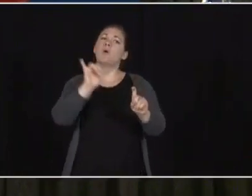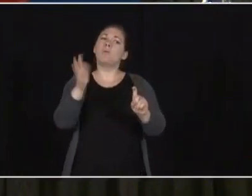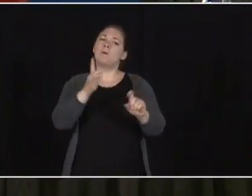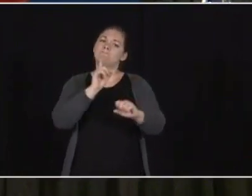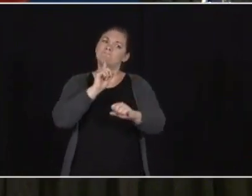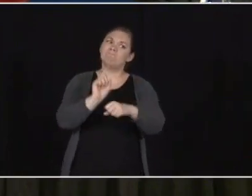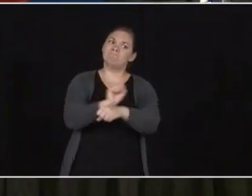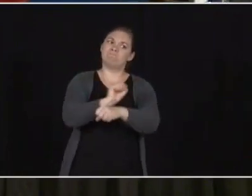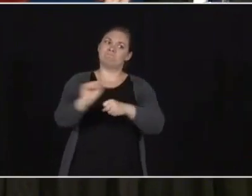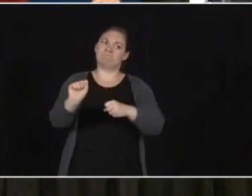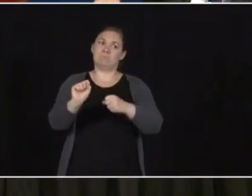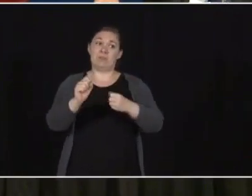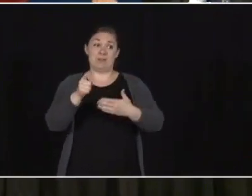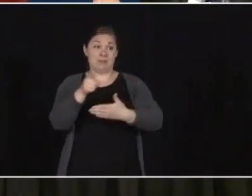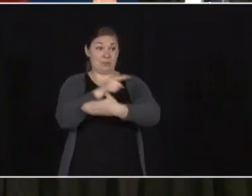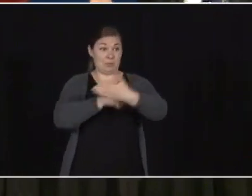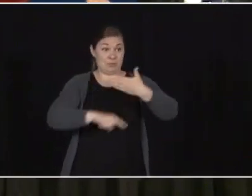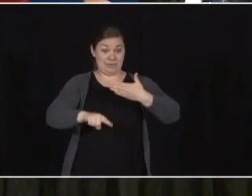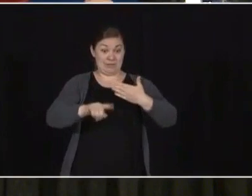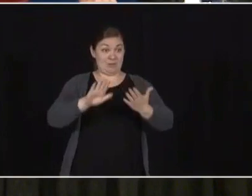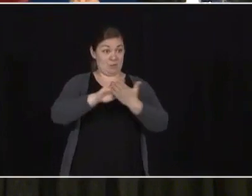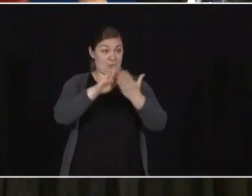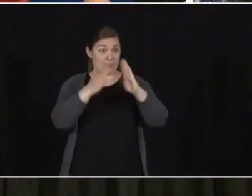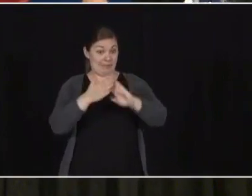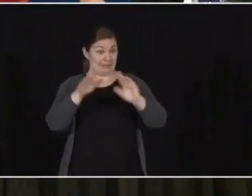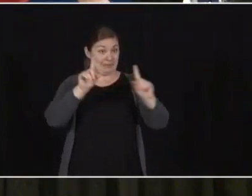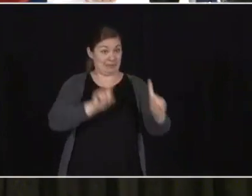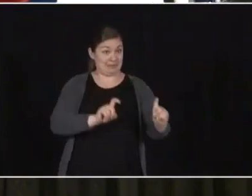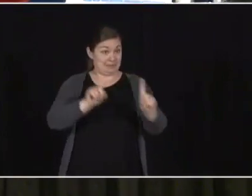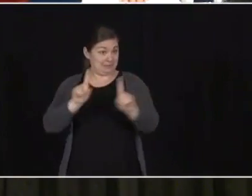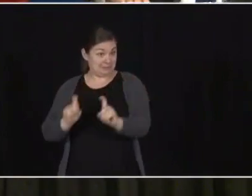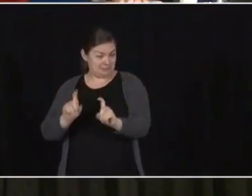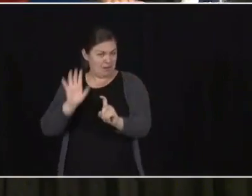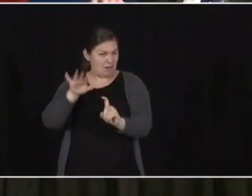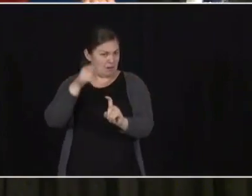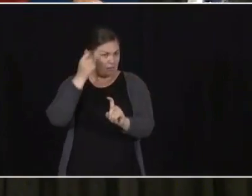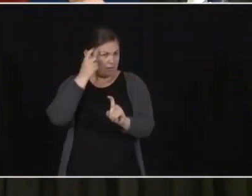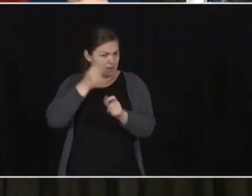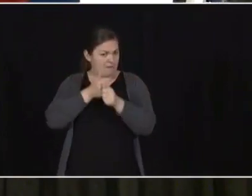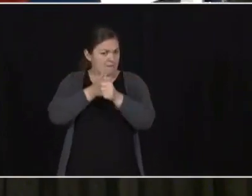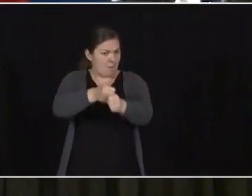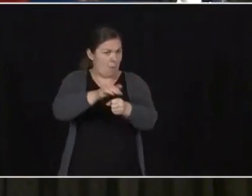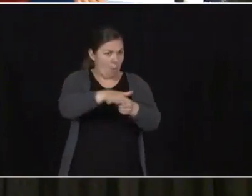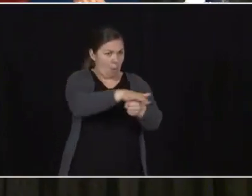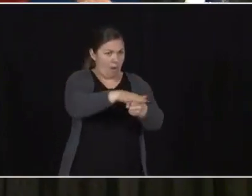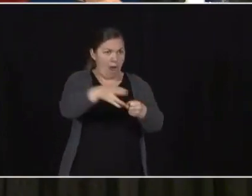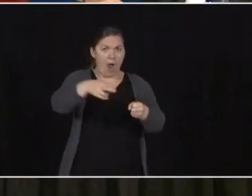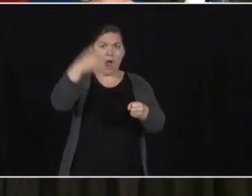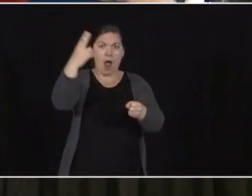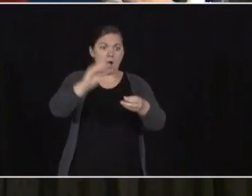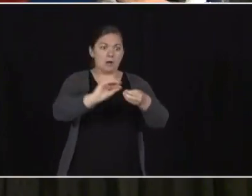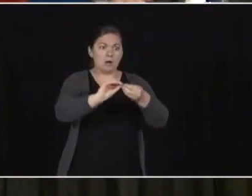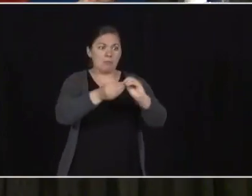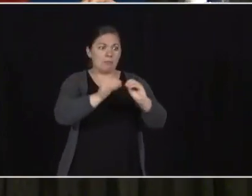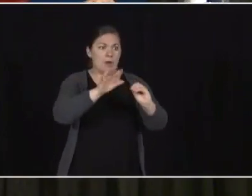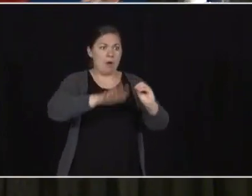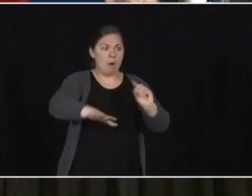new stock 1010. Thank you for taking my question. I want to get an idea what this will look like on the ground.